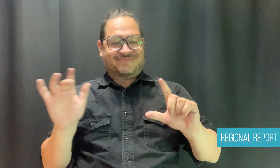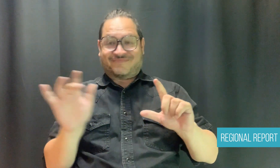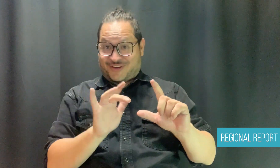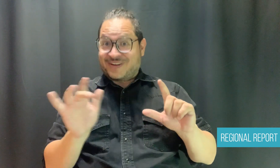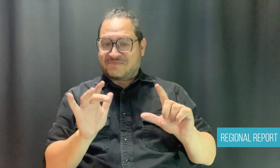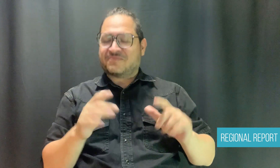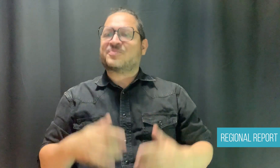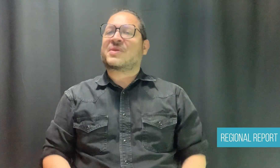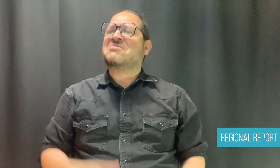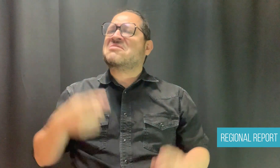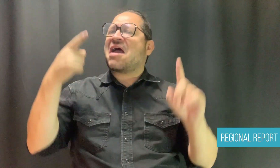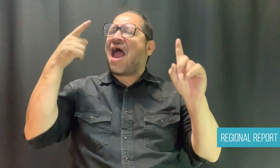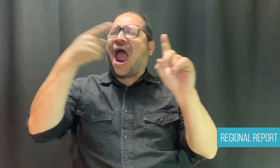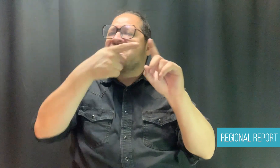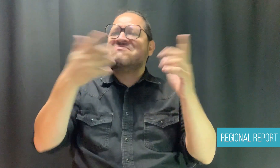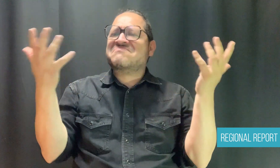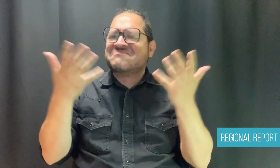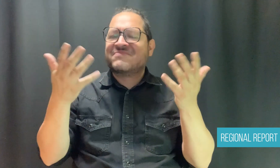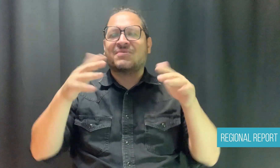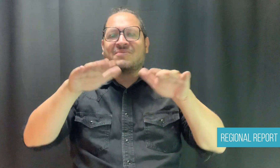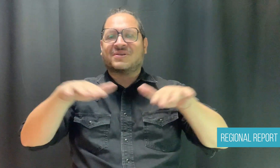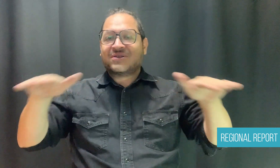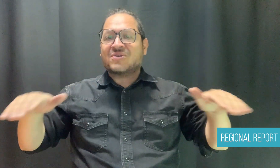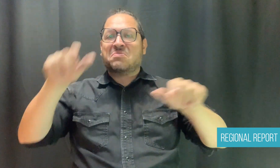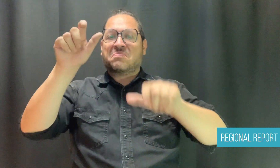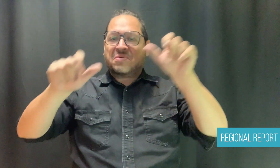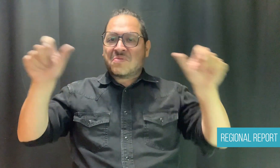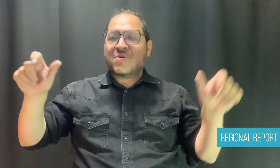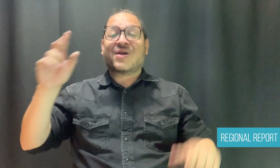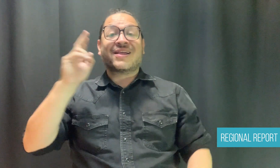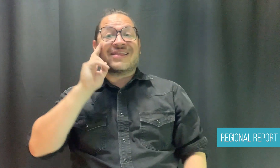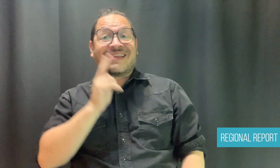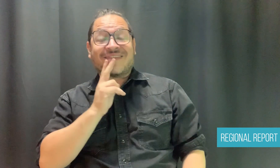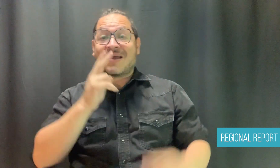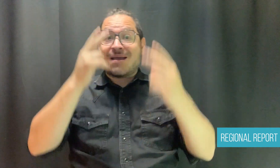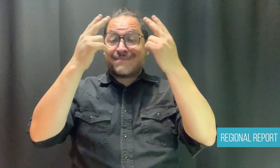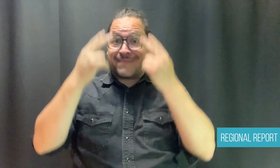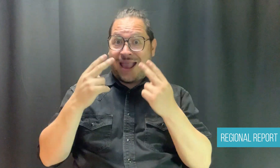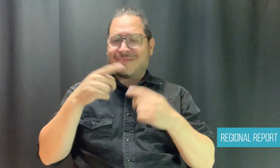to provide Deaf or Blind children and people access